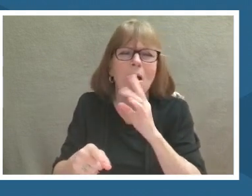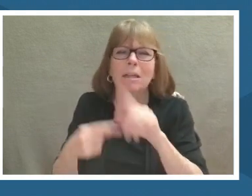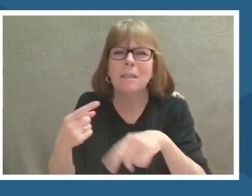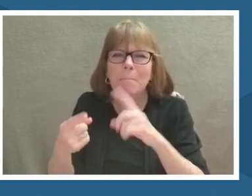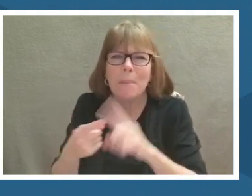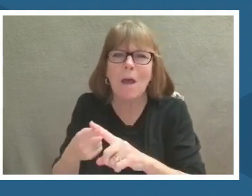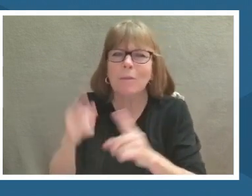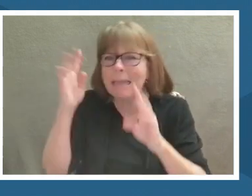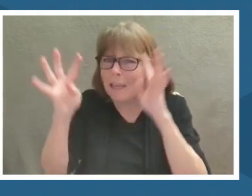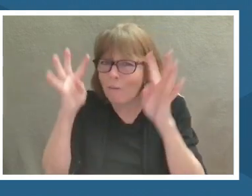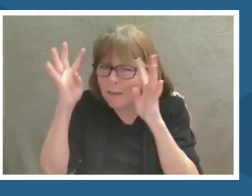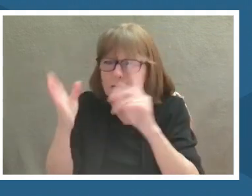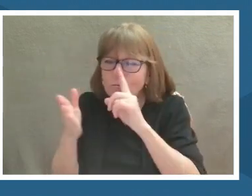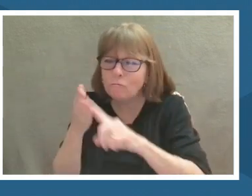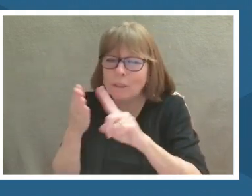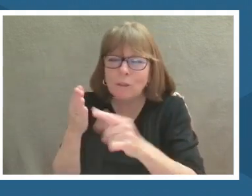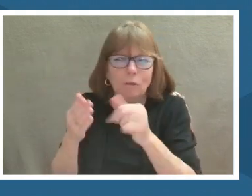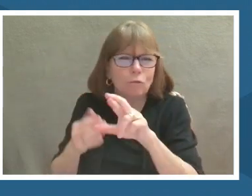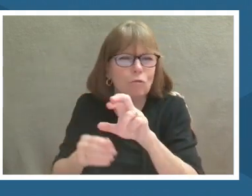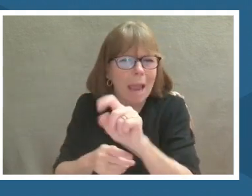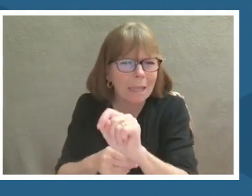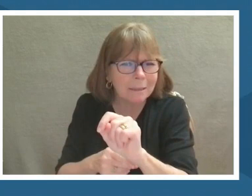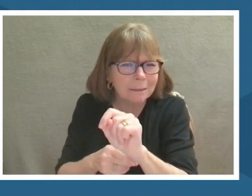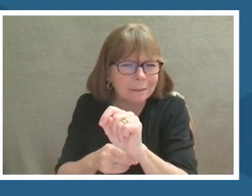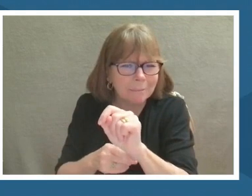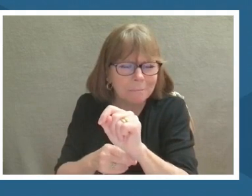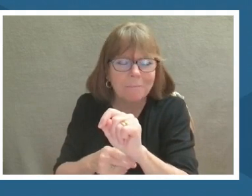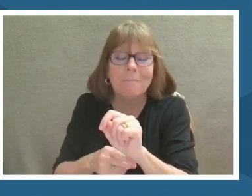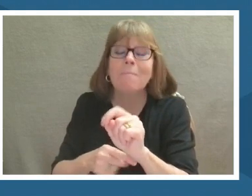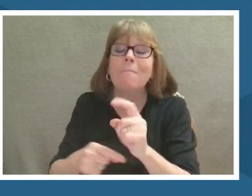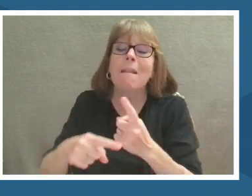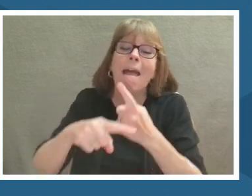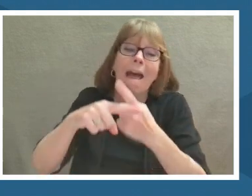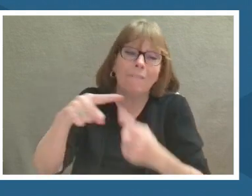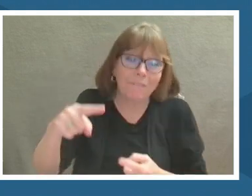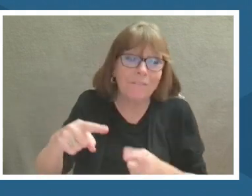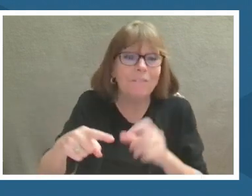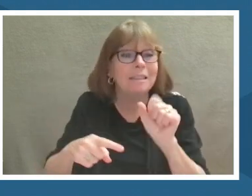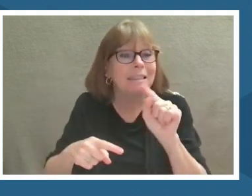of which half is dedicated to stemming computer science